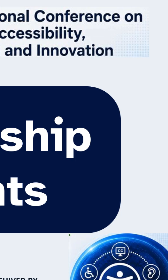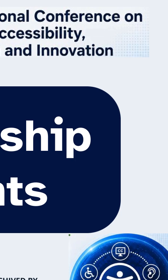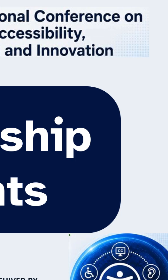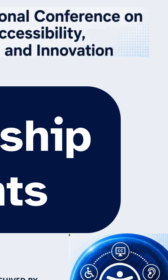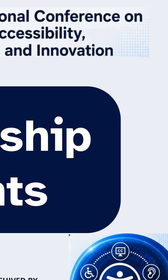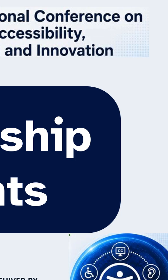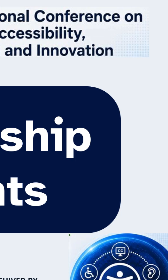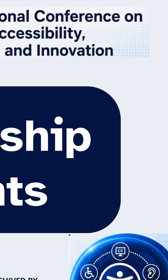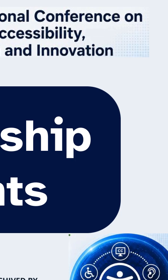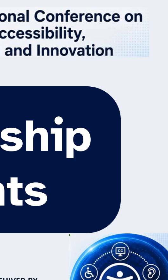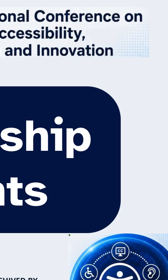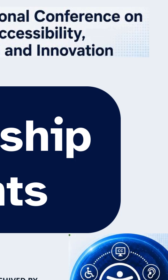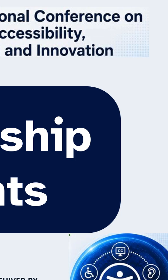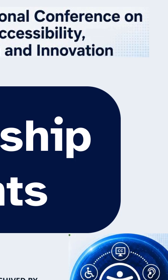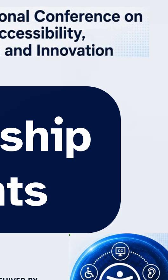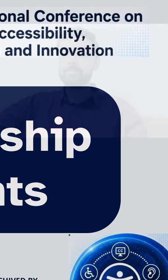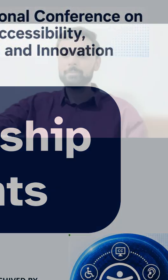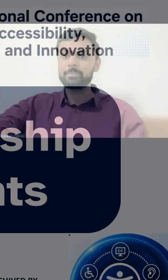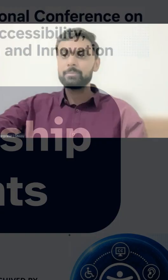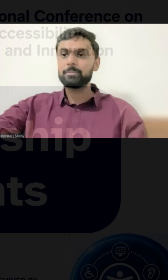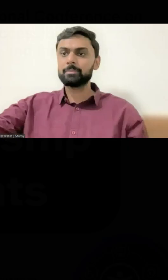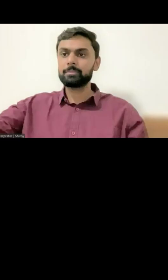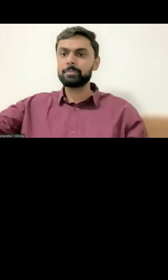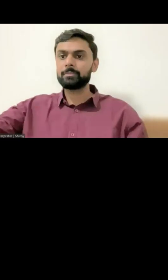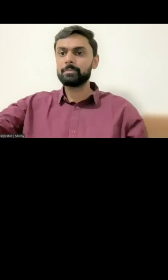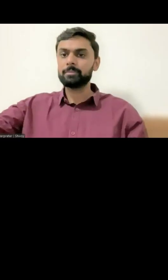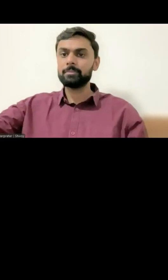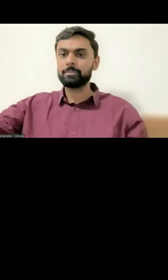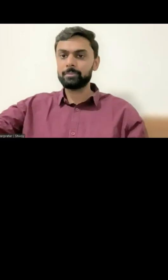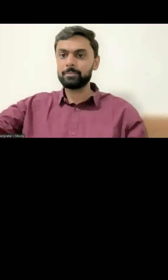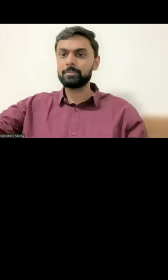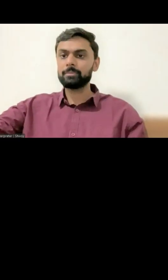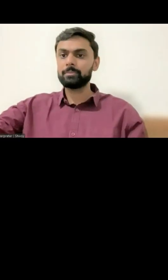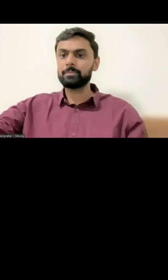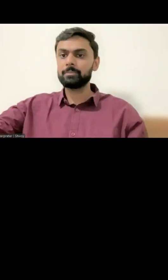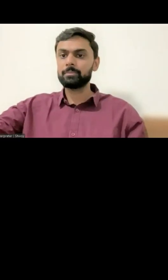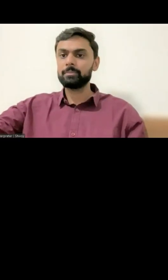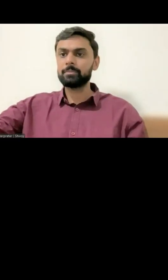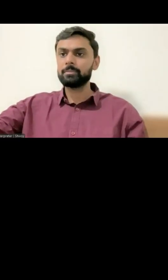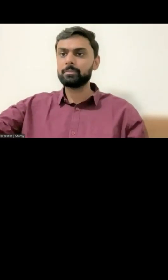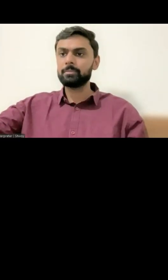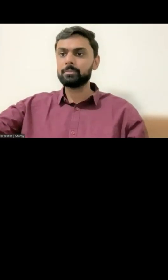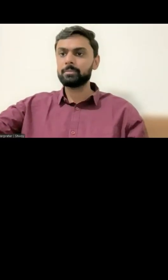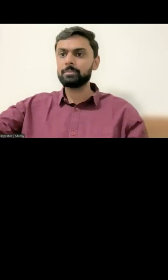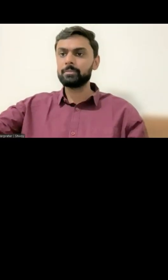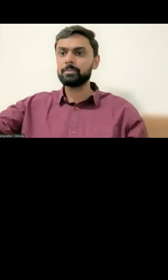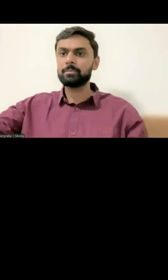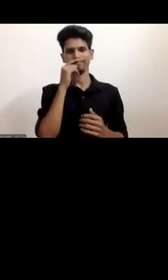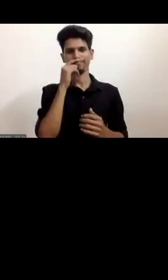Thank you. Thank you very much. Thank you for the invitation. And I'm delighted to speak to you this evening from Australia.